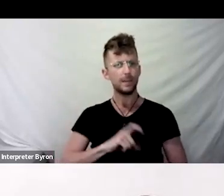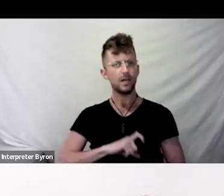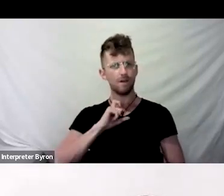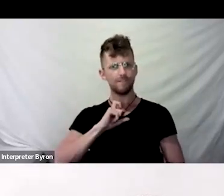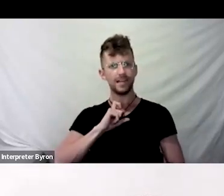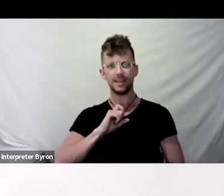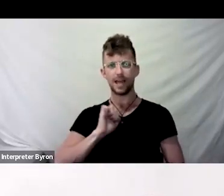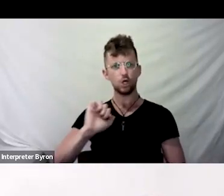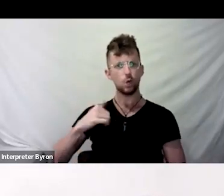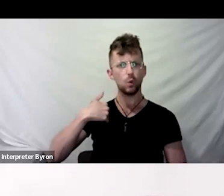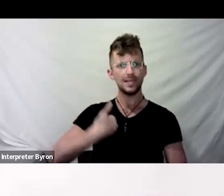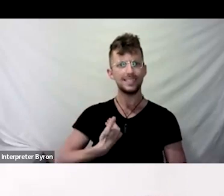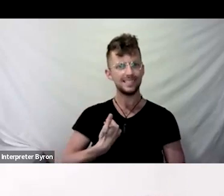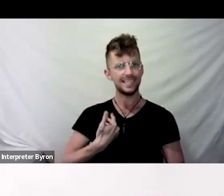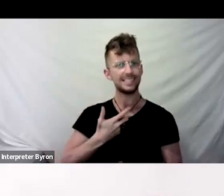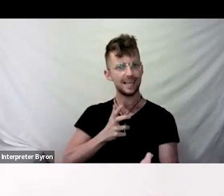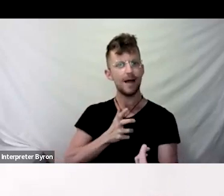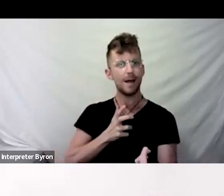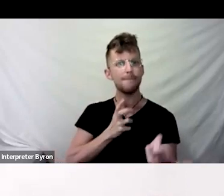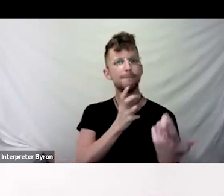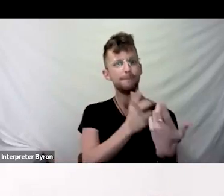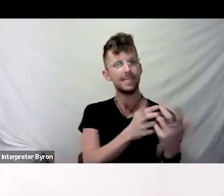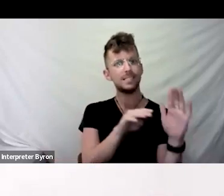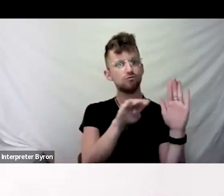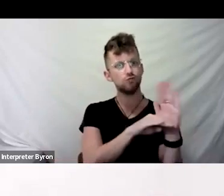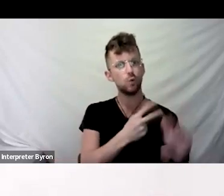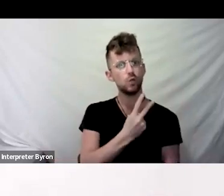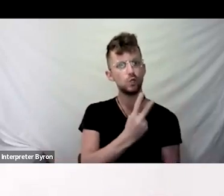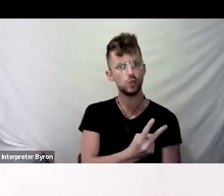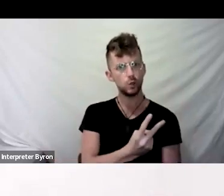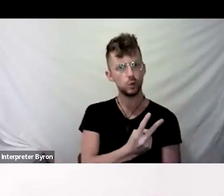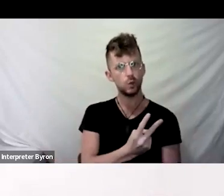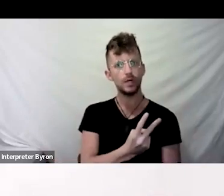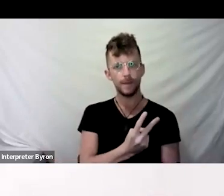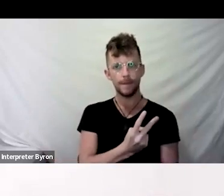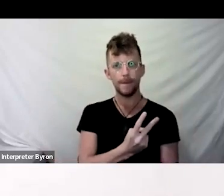when you are paying the cost of someone else providing the care you usually would.